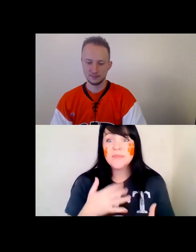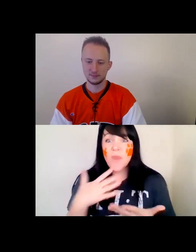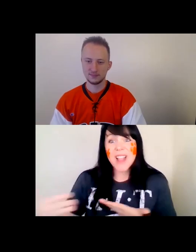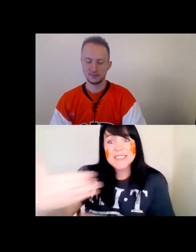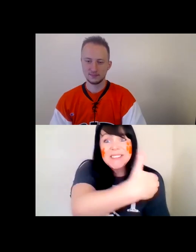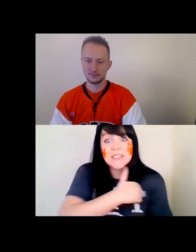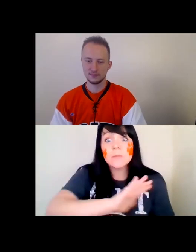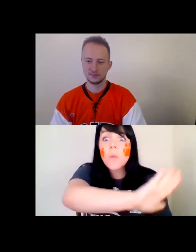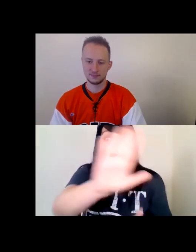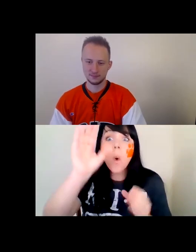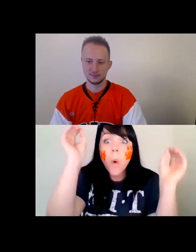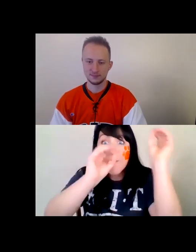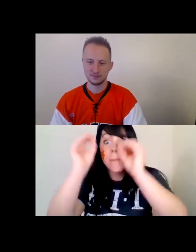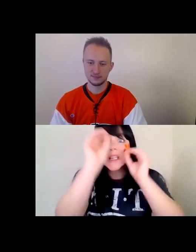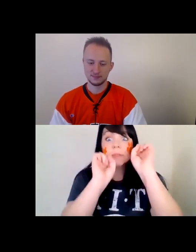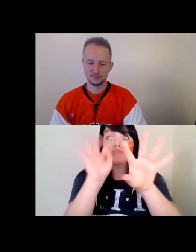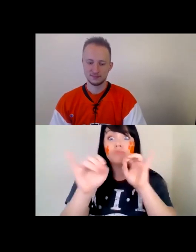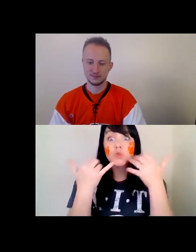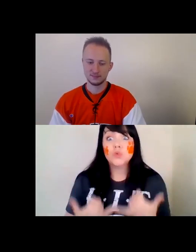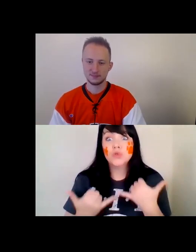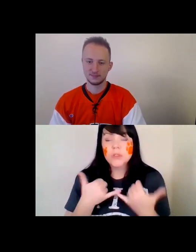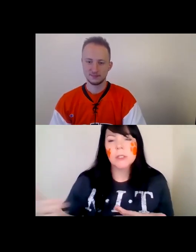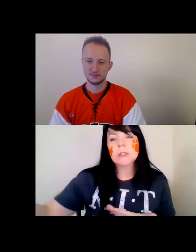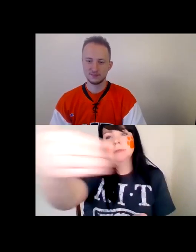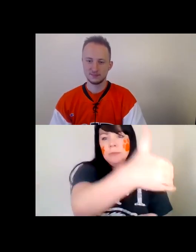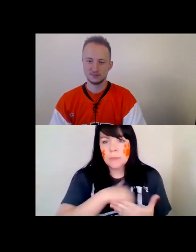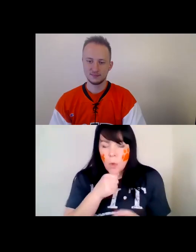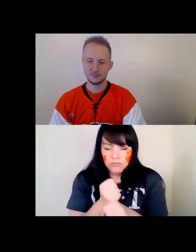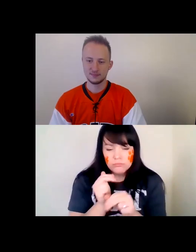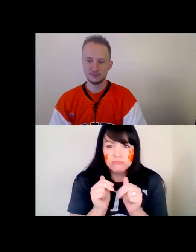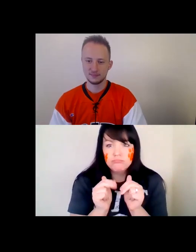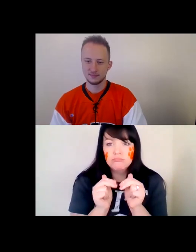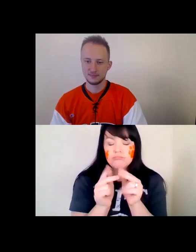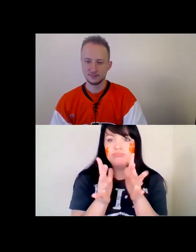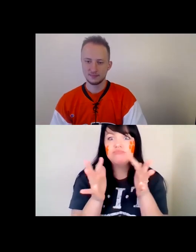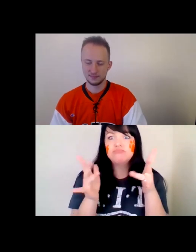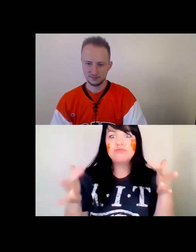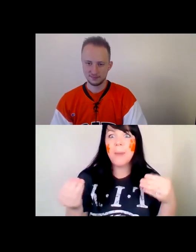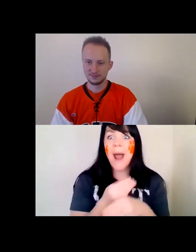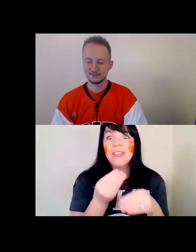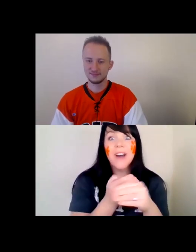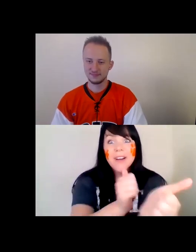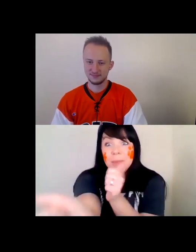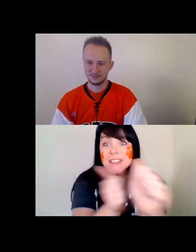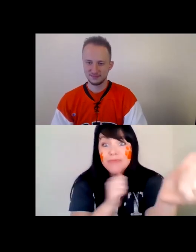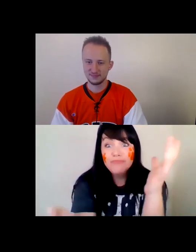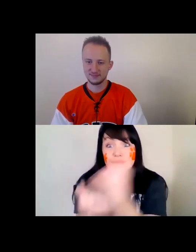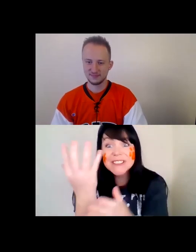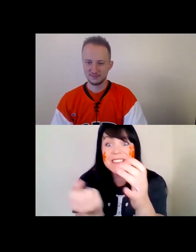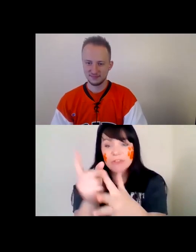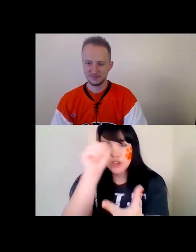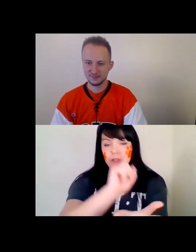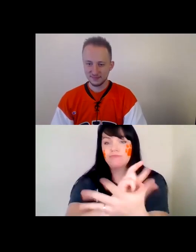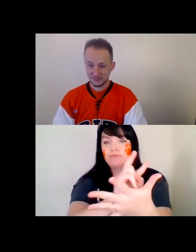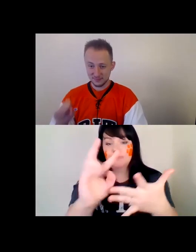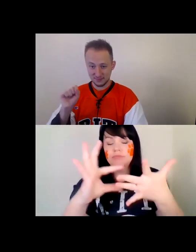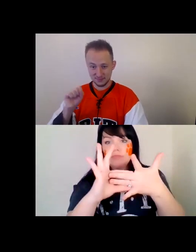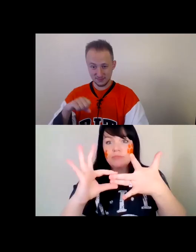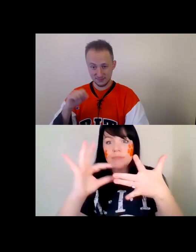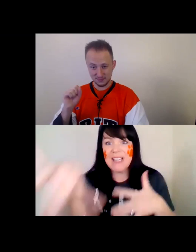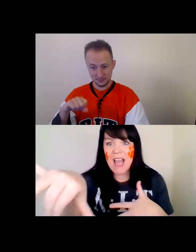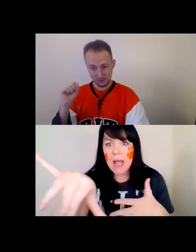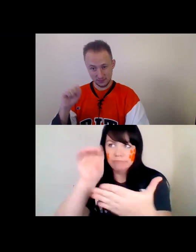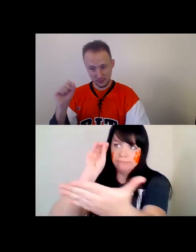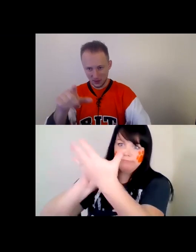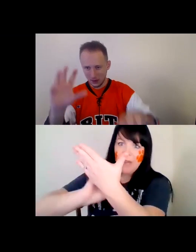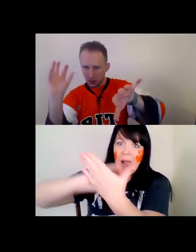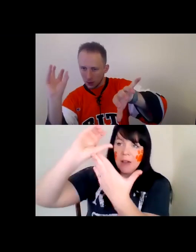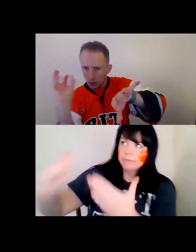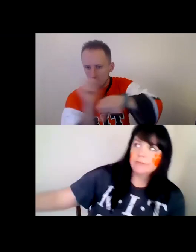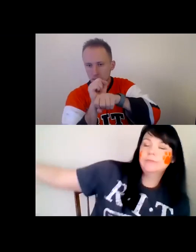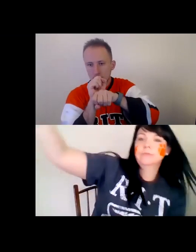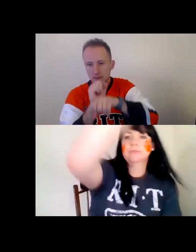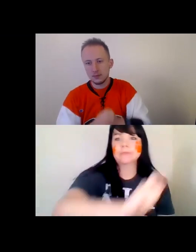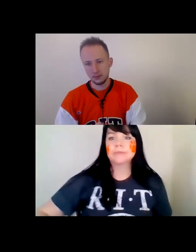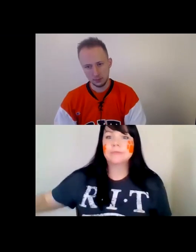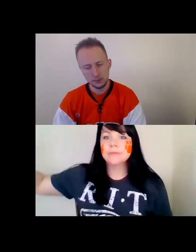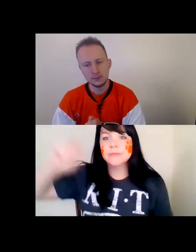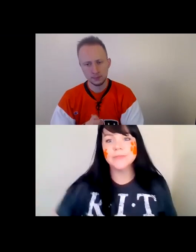We are going to be collecting all the opinions from the polls today. We will build up an even better Math Competition for spring of 2021.